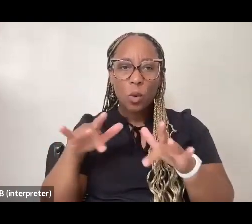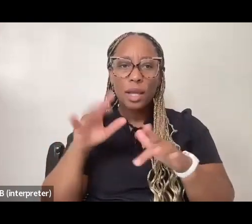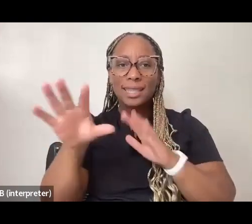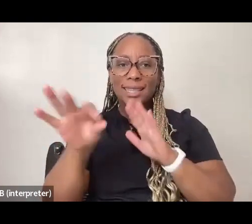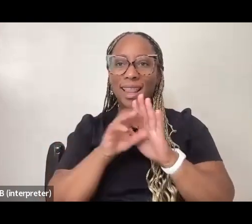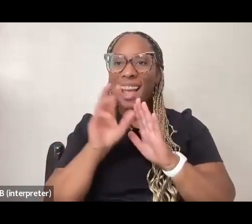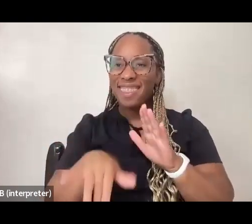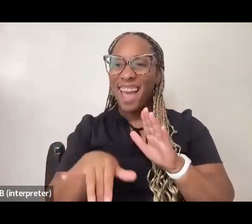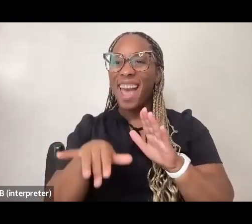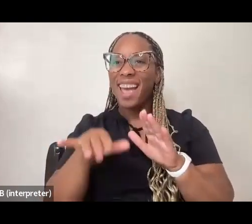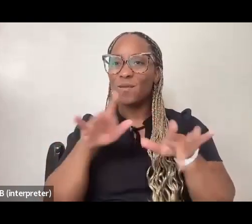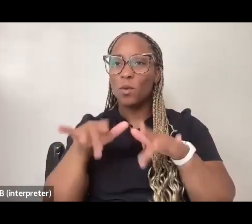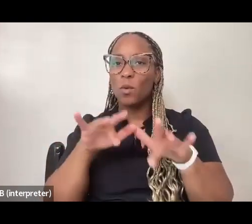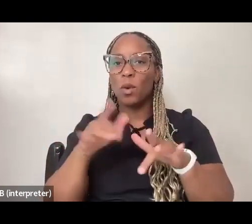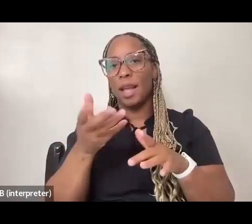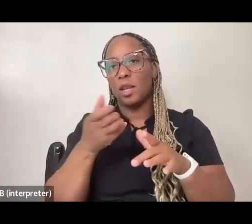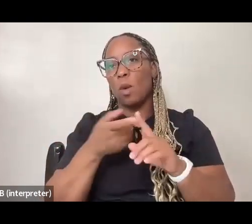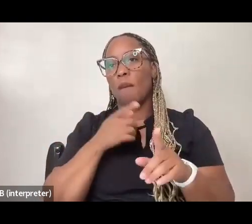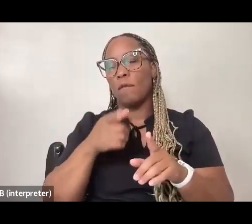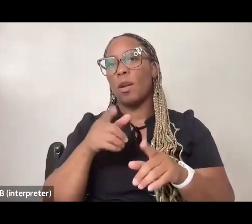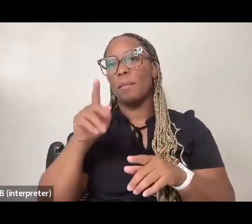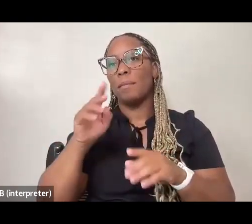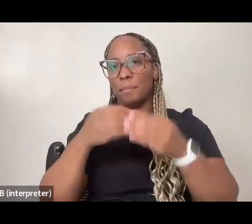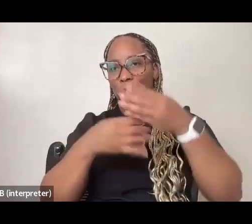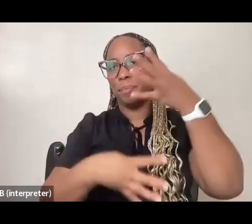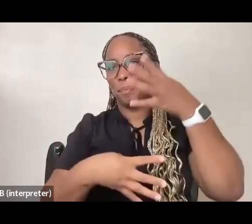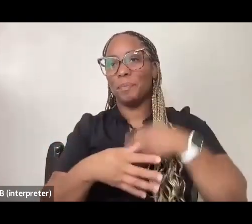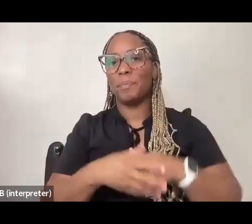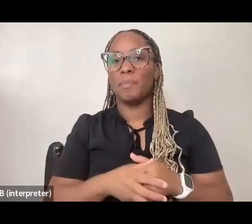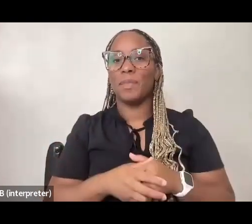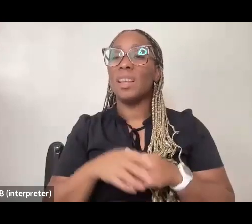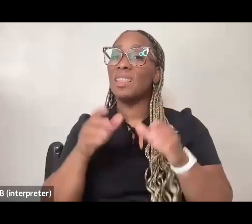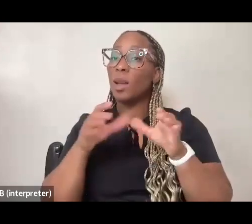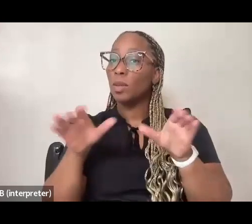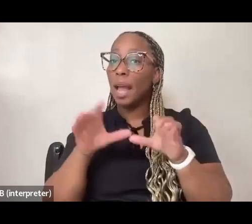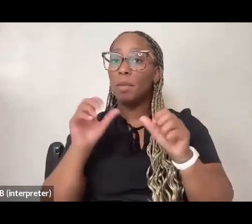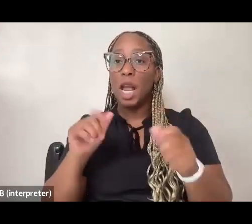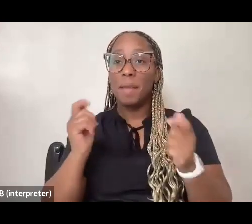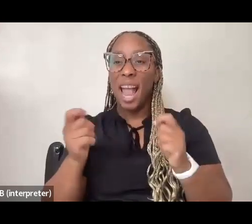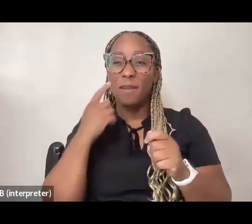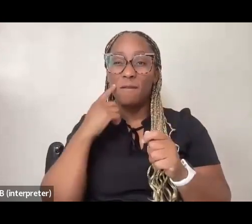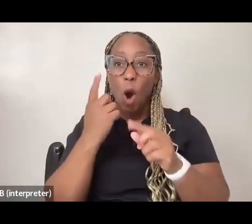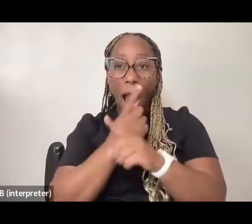transcripts item from your main zoom portal menu. These captions can be edited for accuracy and downloaded for you